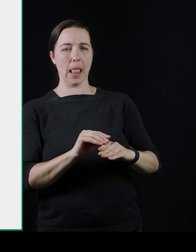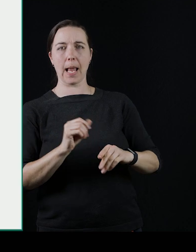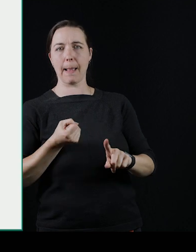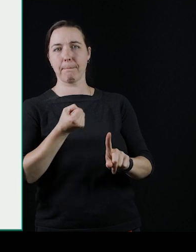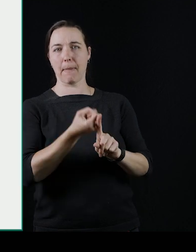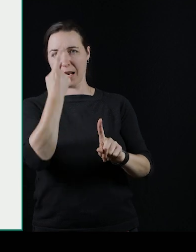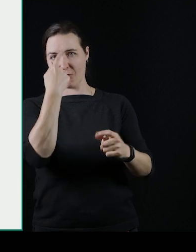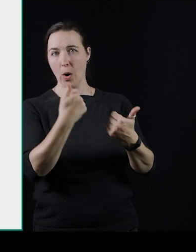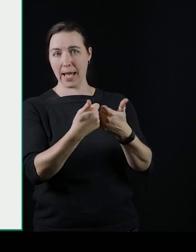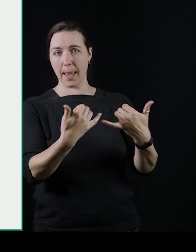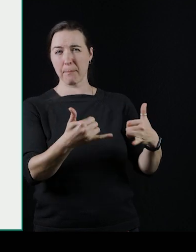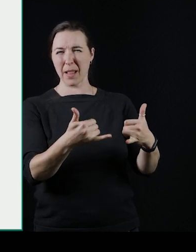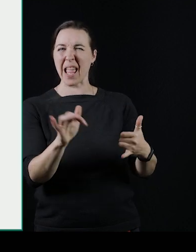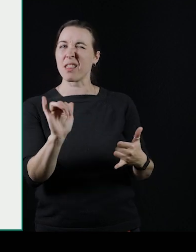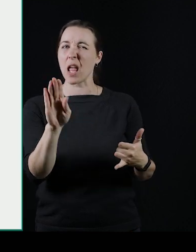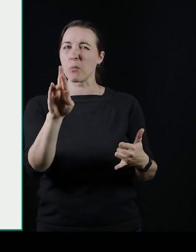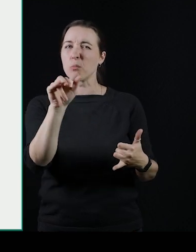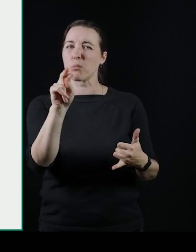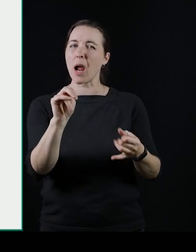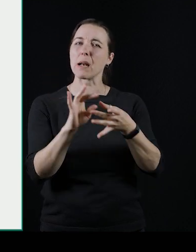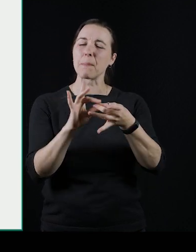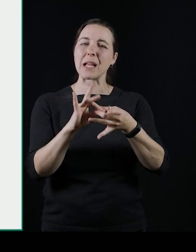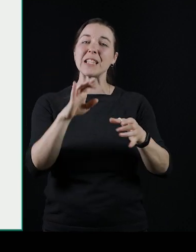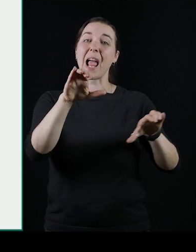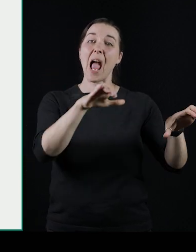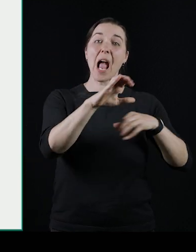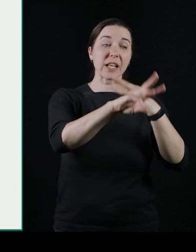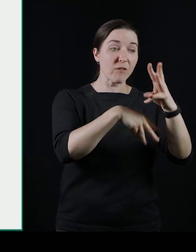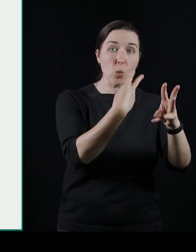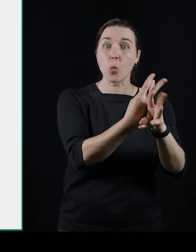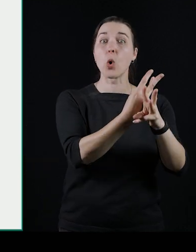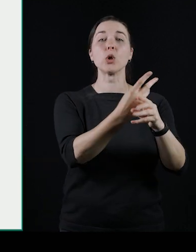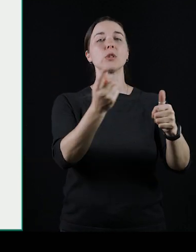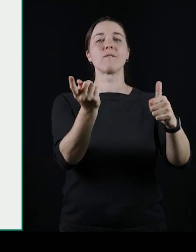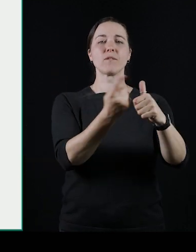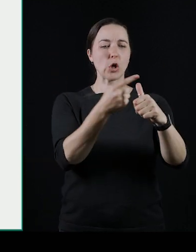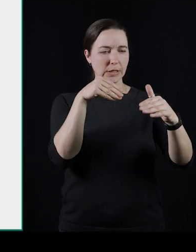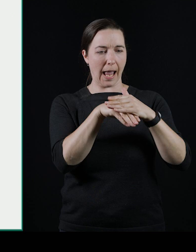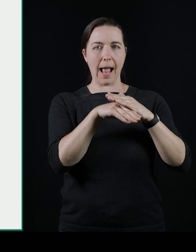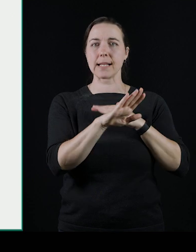And as Brian mentioned earlier, active realms and move and players first access the realm